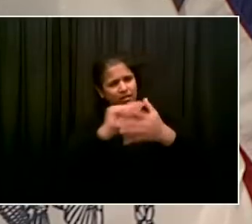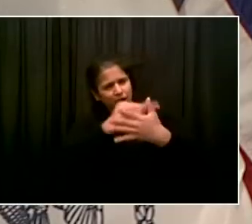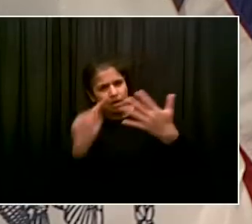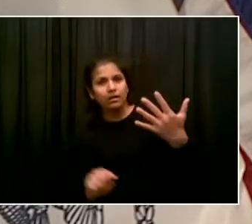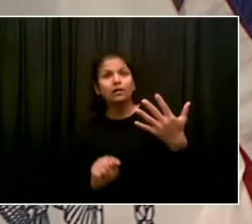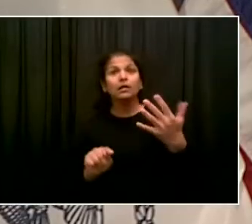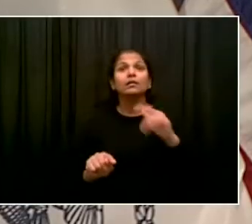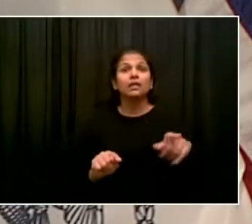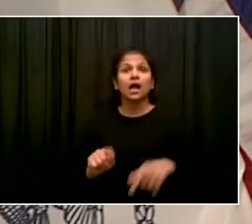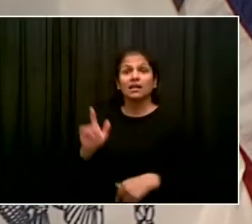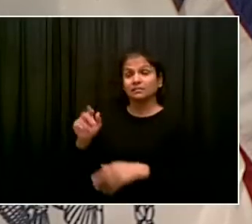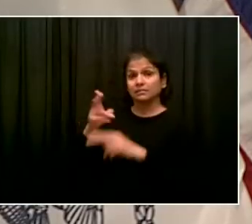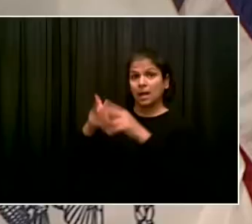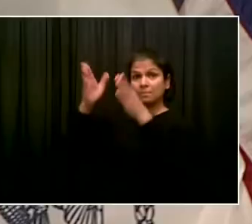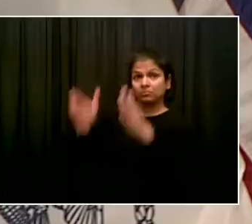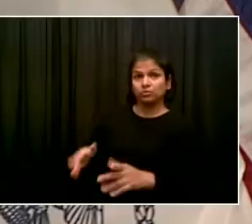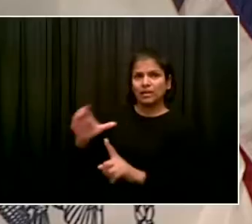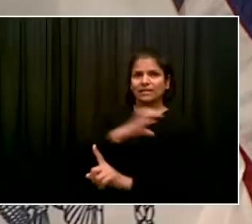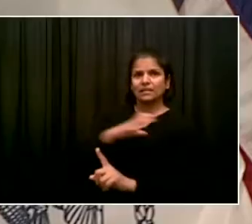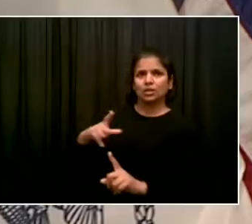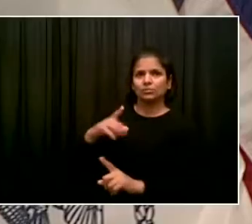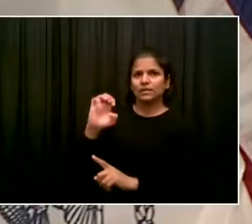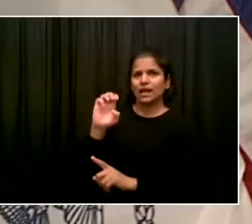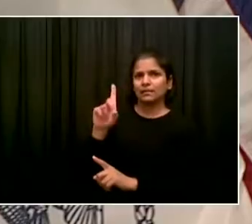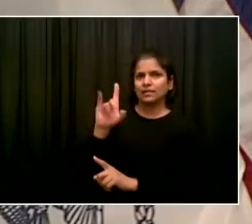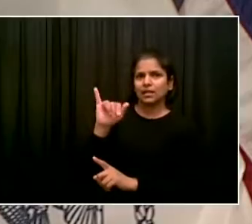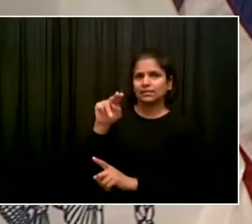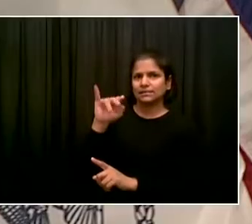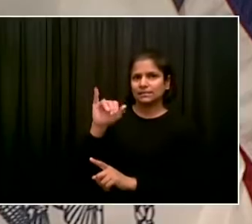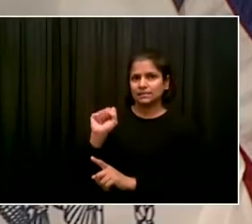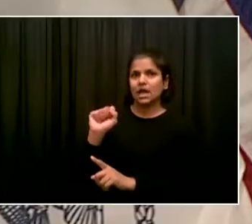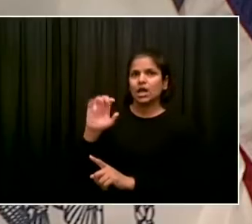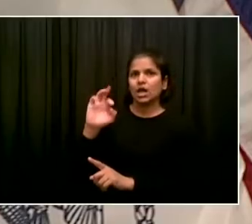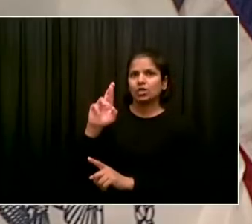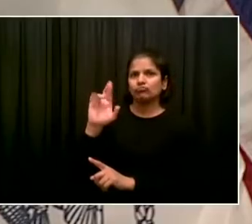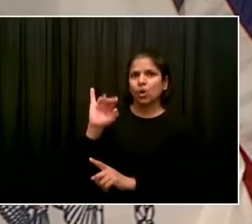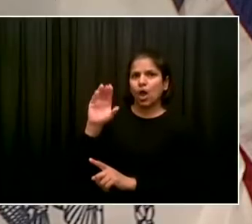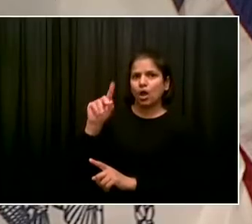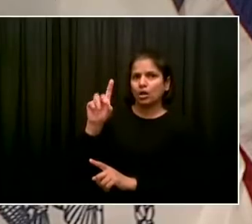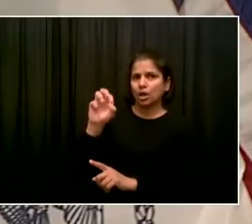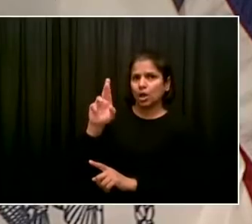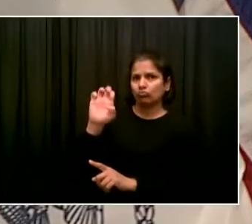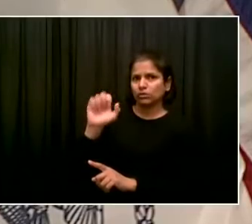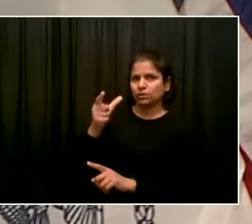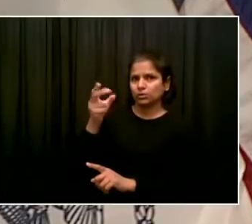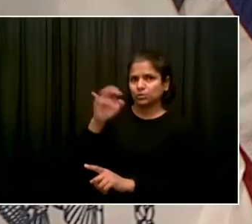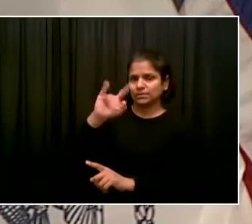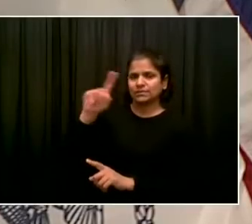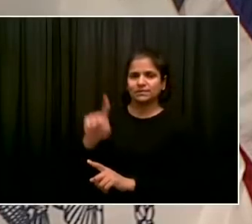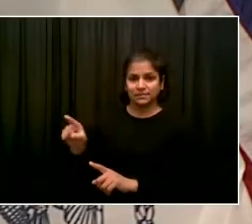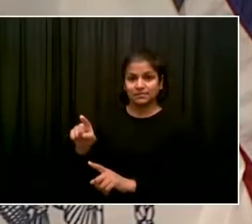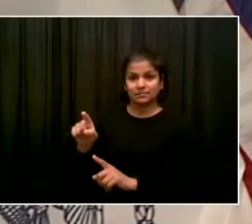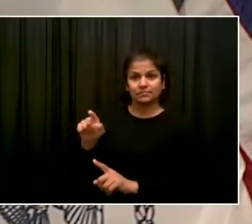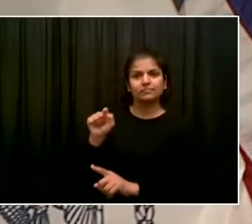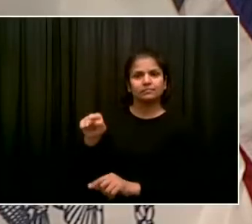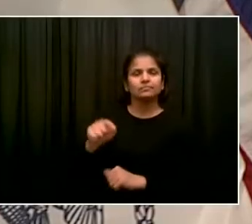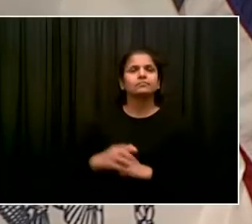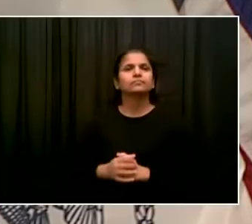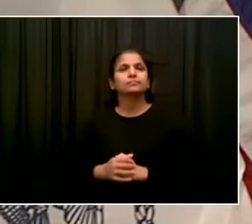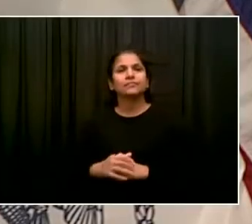HAVE TO FIND MANY MORE TRANSPORTATION ALTERNATIVES, CHAIR ON THE COMMITTEE OF TRANSPORTATION, I WANT TO INTRODUCE COUNCILMEMBER